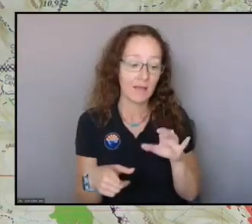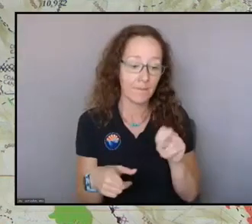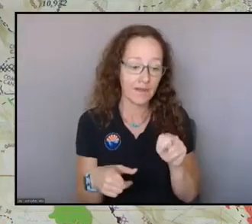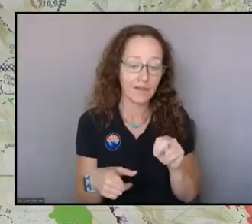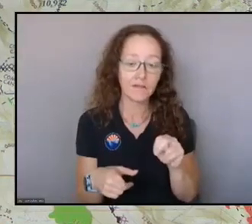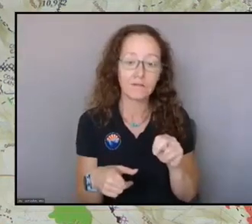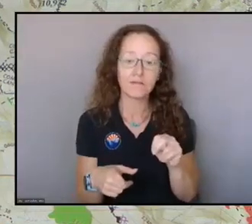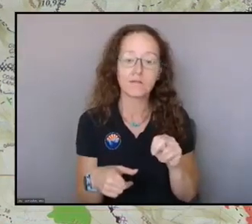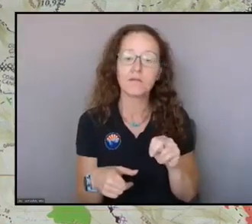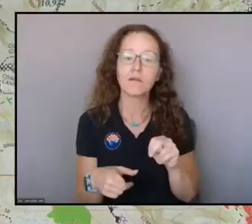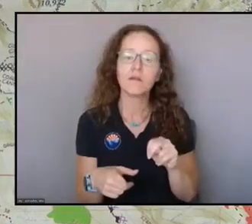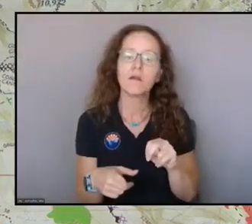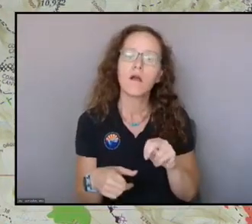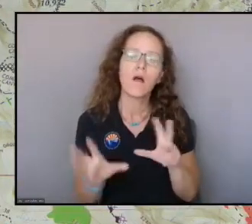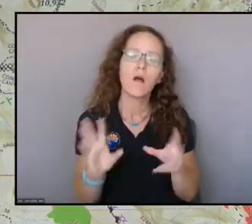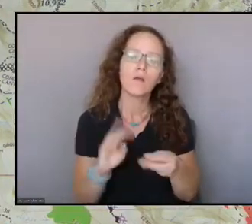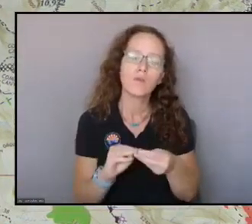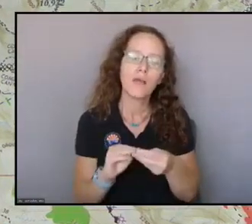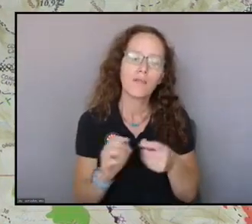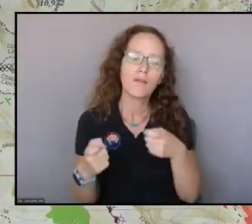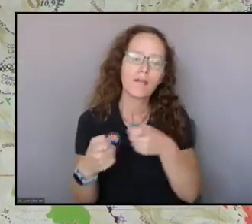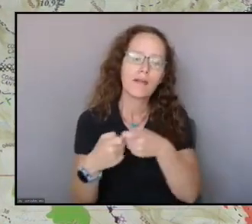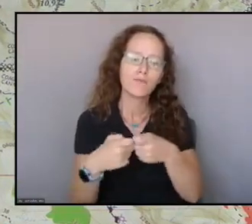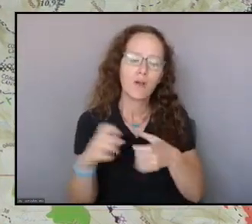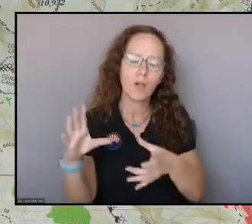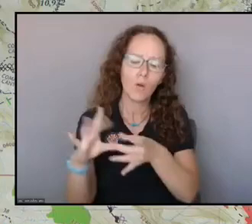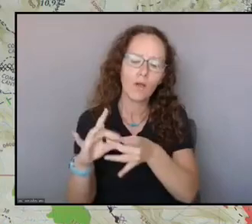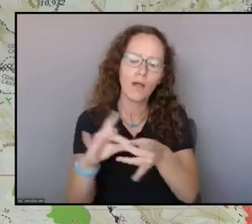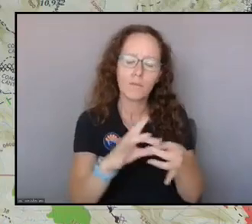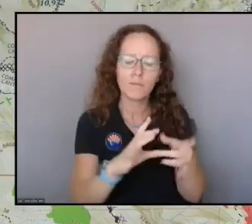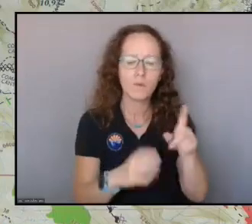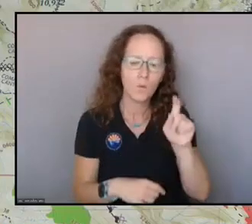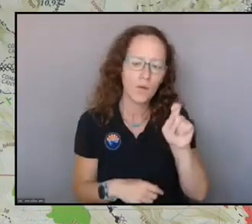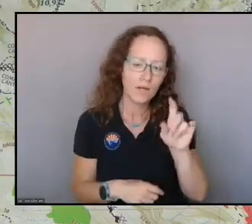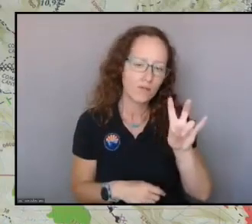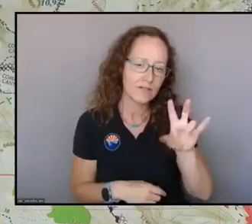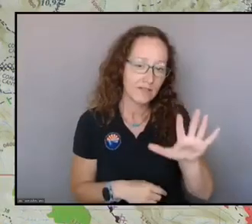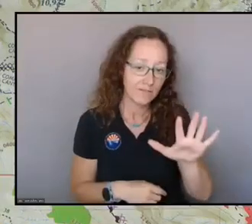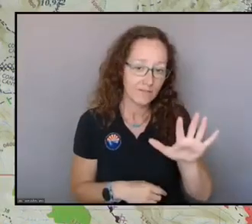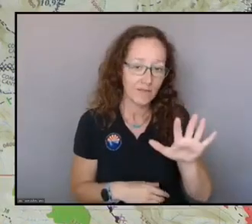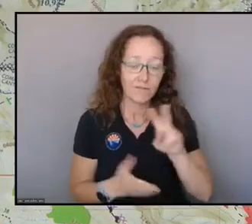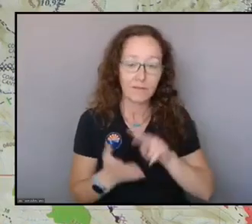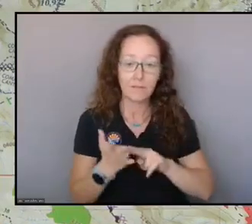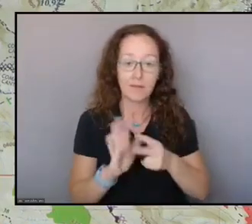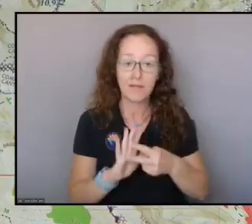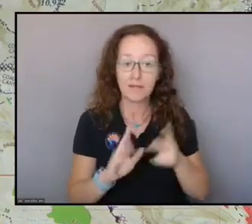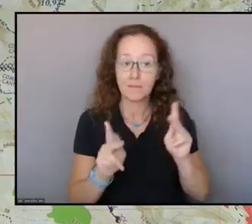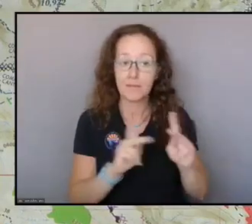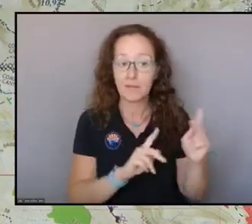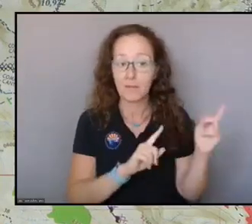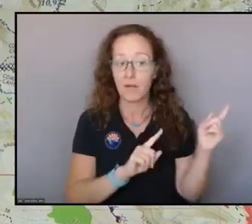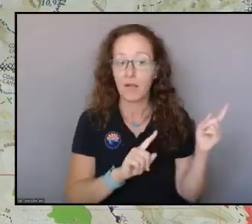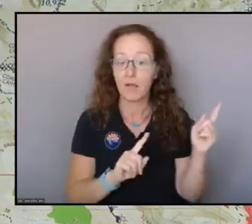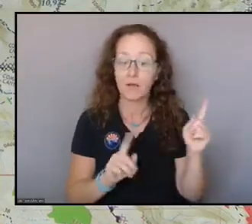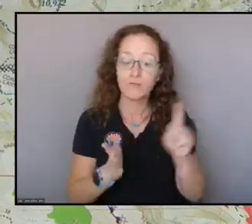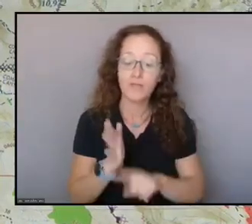HAVE CABINS. THERE IS ABOUT 175 ELECTRICAL HOOK UPS THERE.